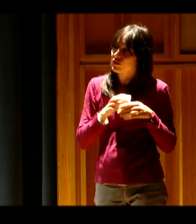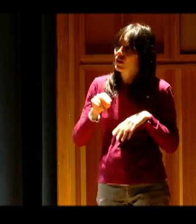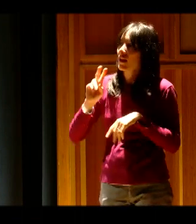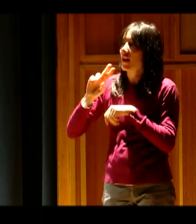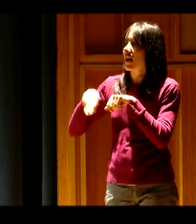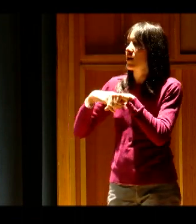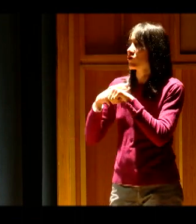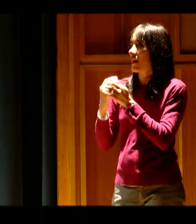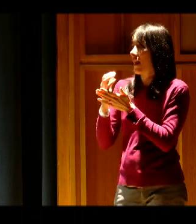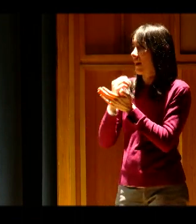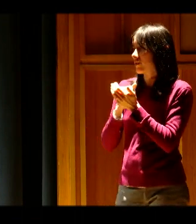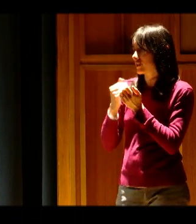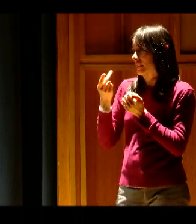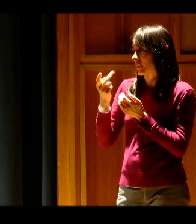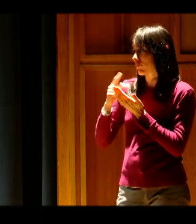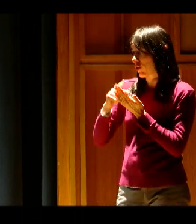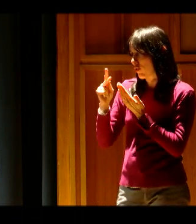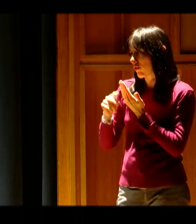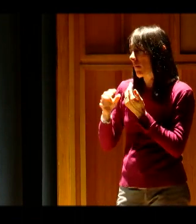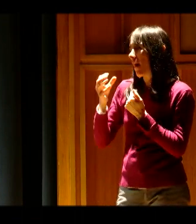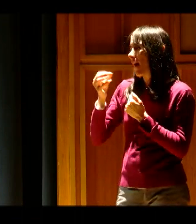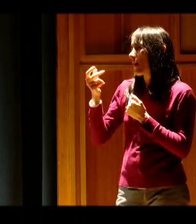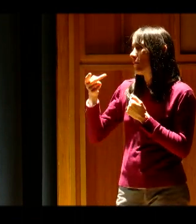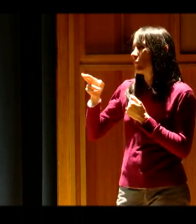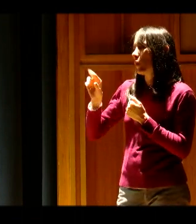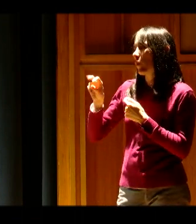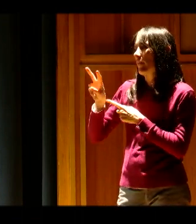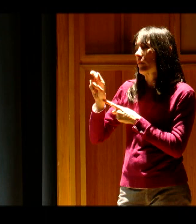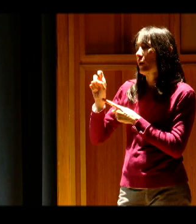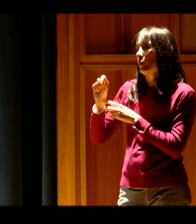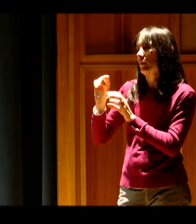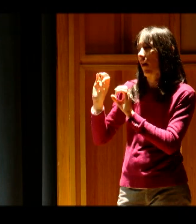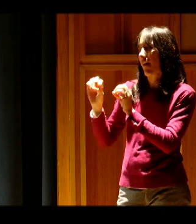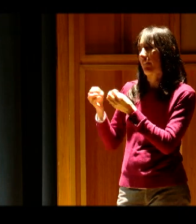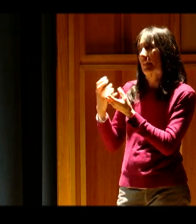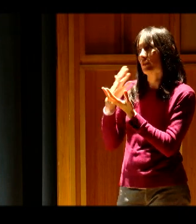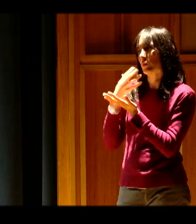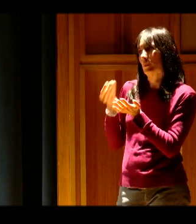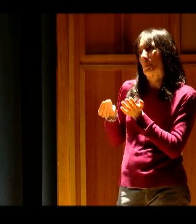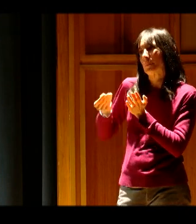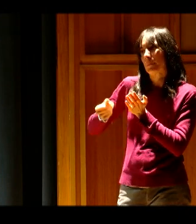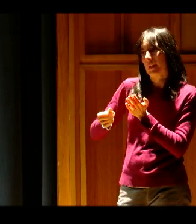and the Provost's Office for supporting the funding to bring these remarkable speakers to you today